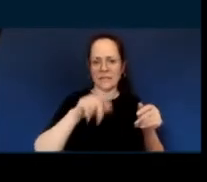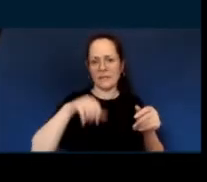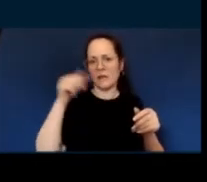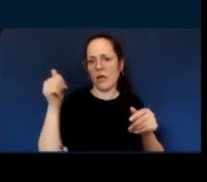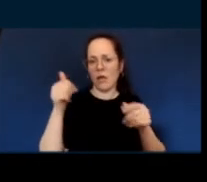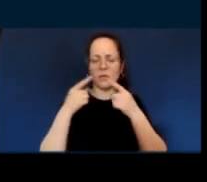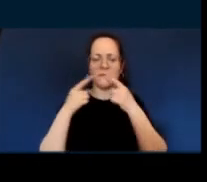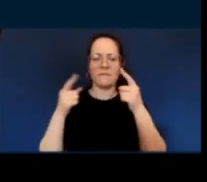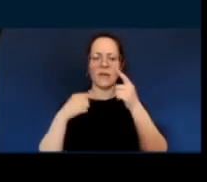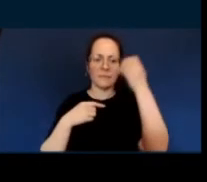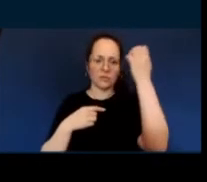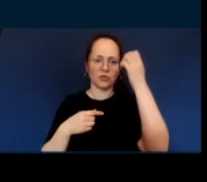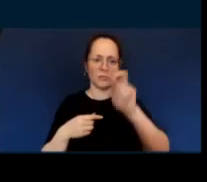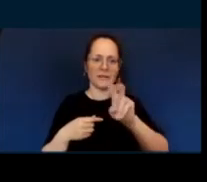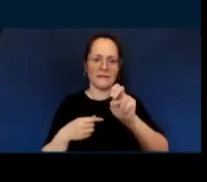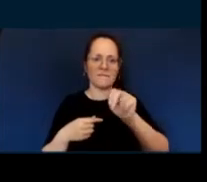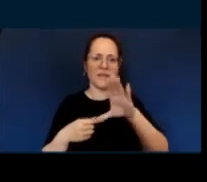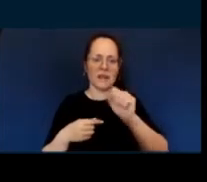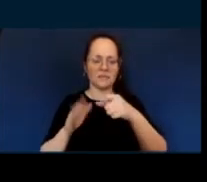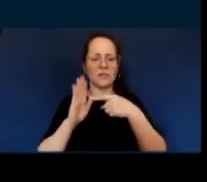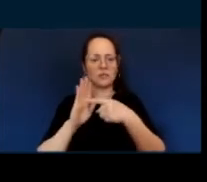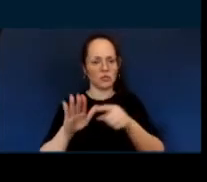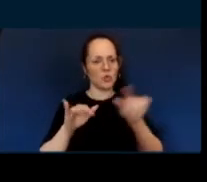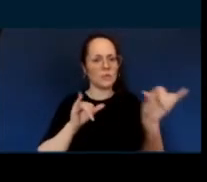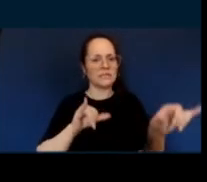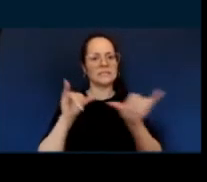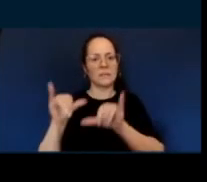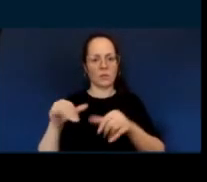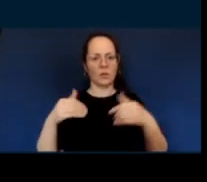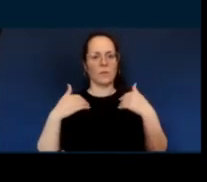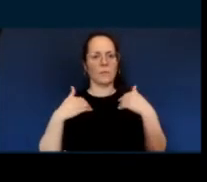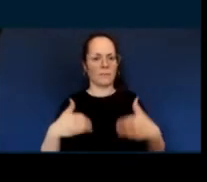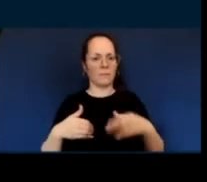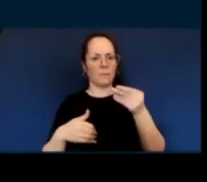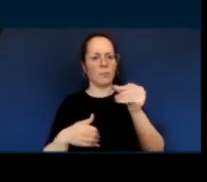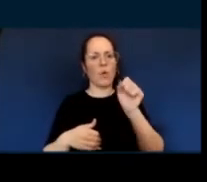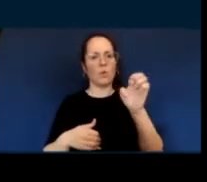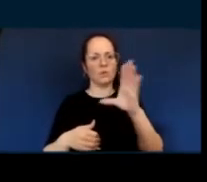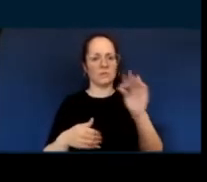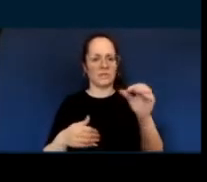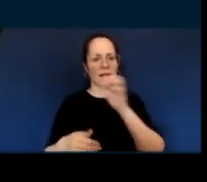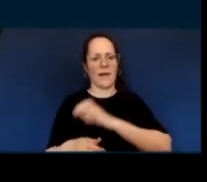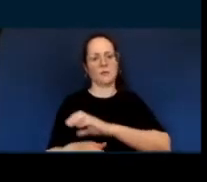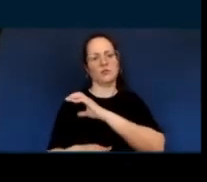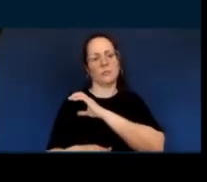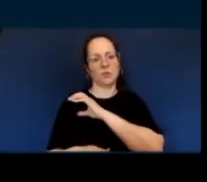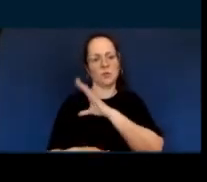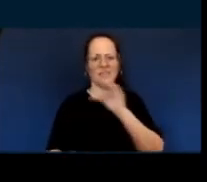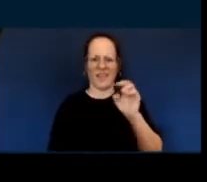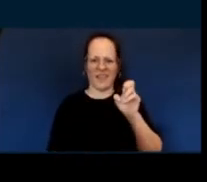SHARE POSS AND, ATTRIBUTES AND EROTICS CONTENT. THIS IS ANOTHER PIECE FROM THE